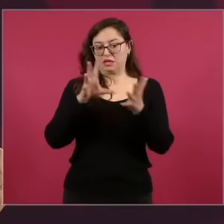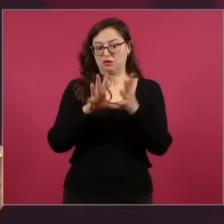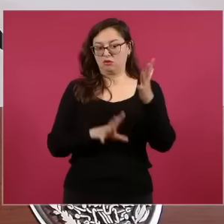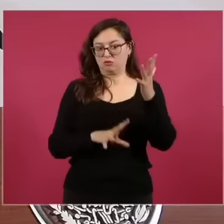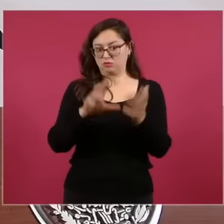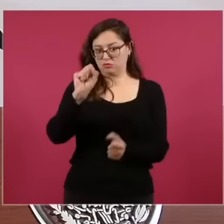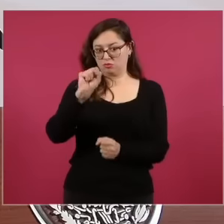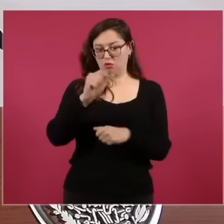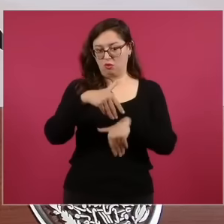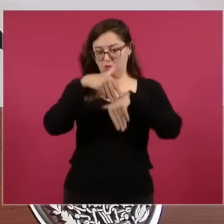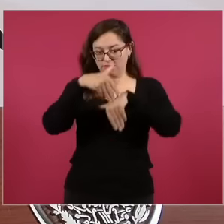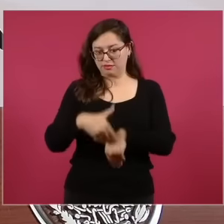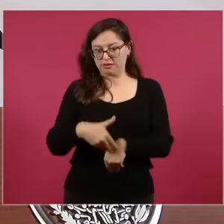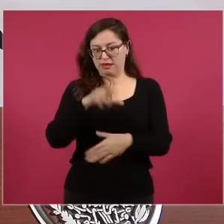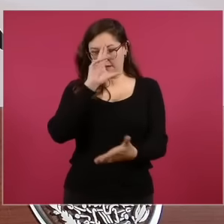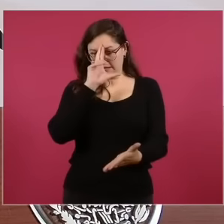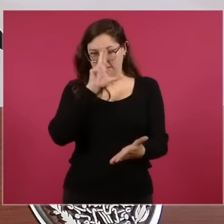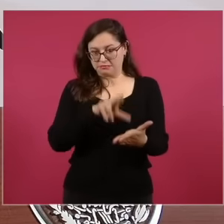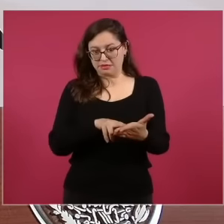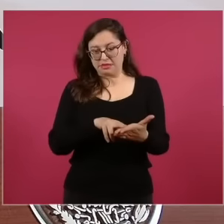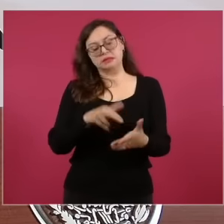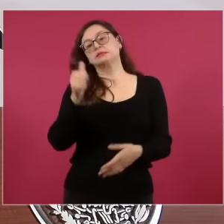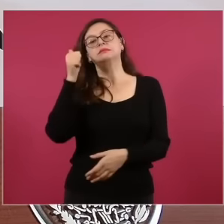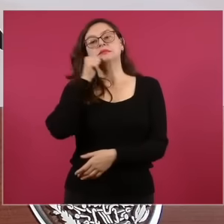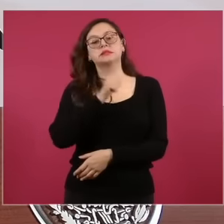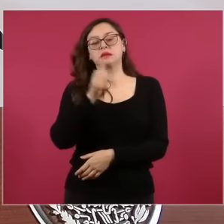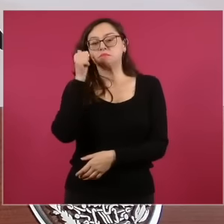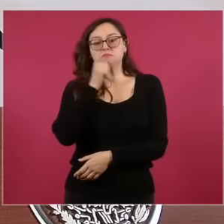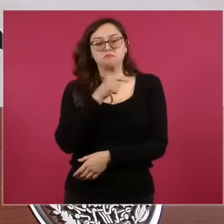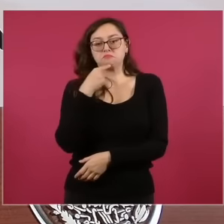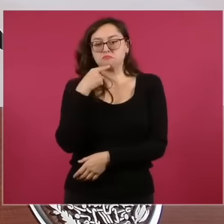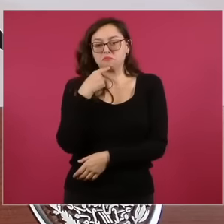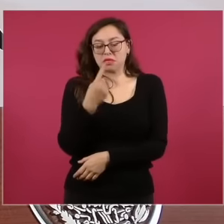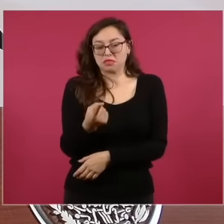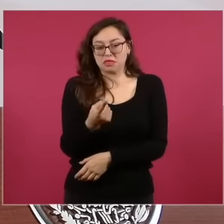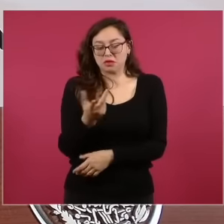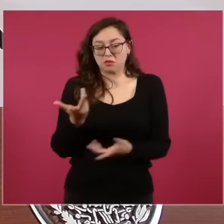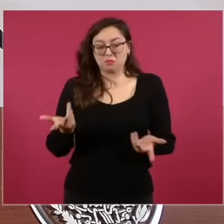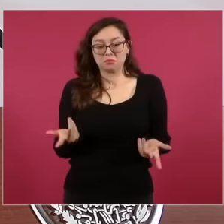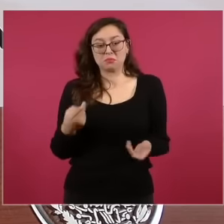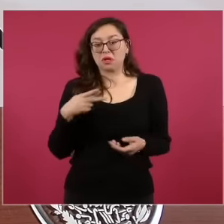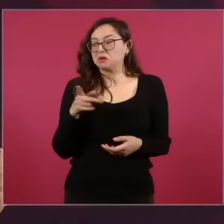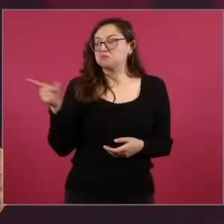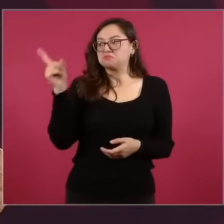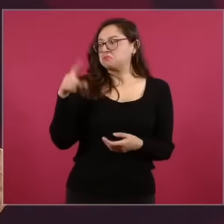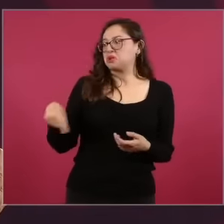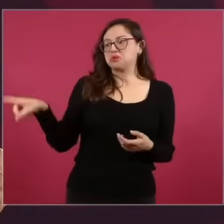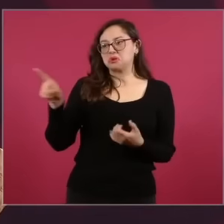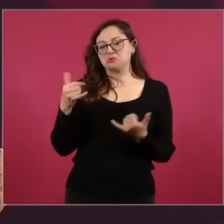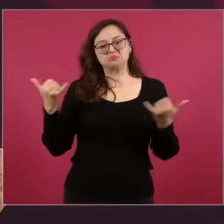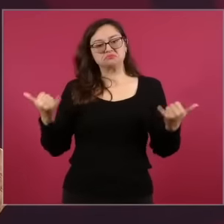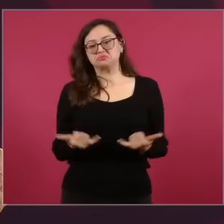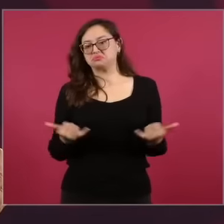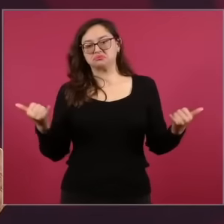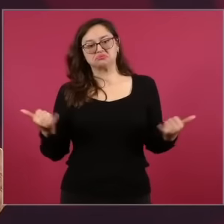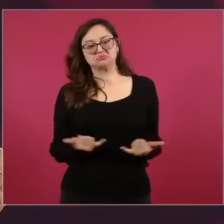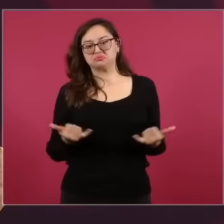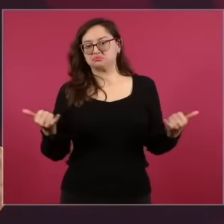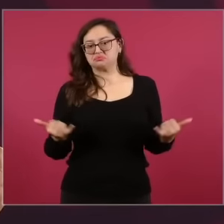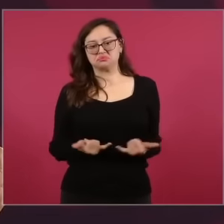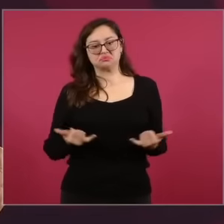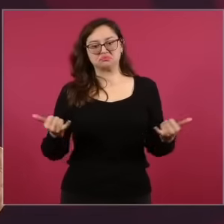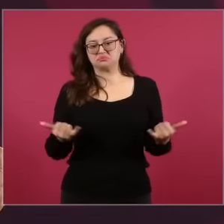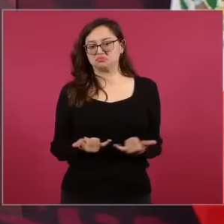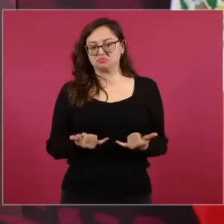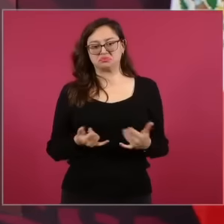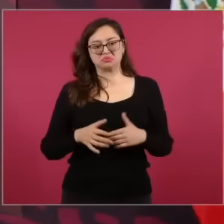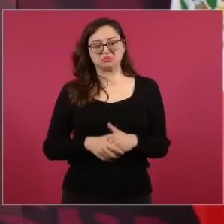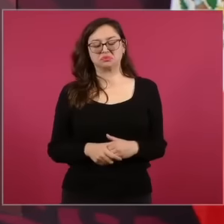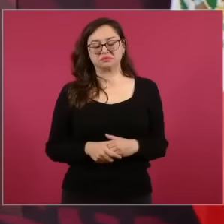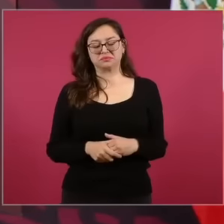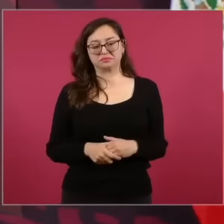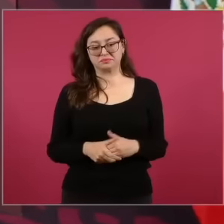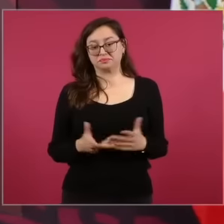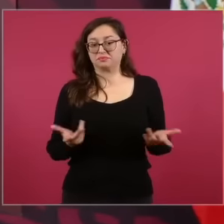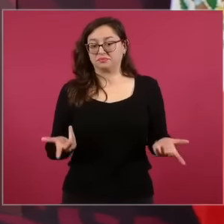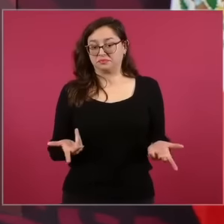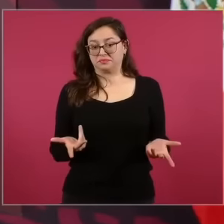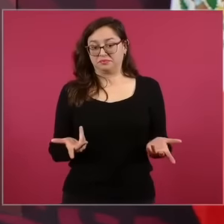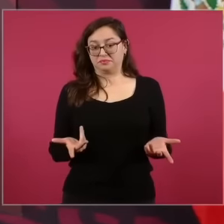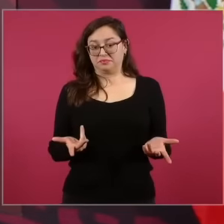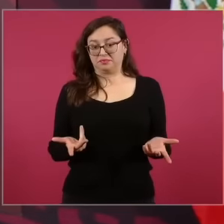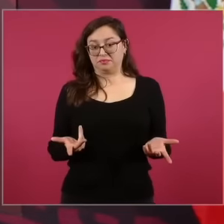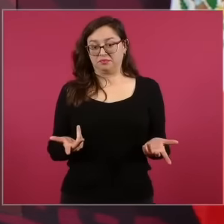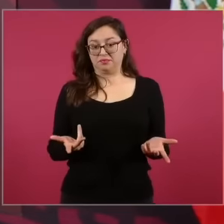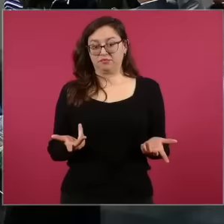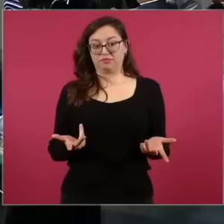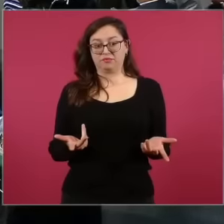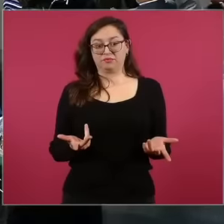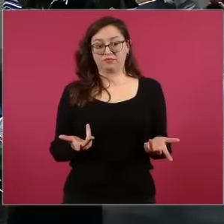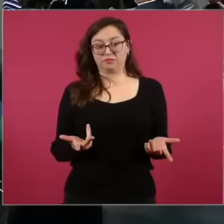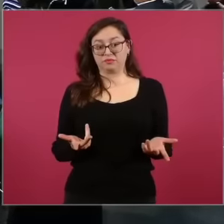eh And it is not done by returning by closing the parenthesis article